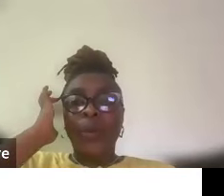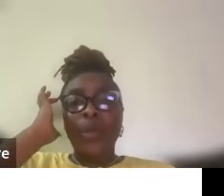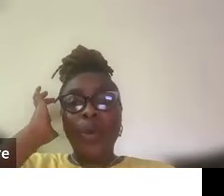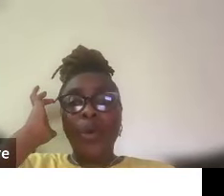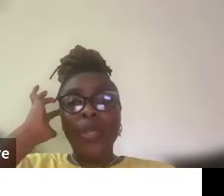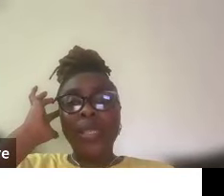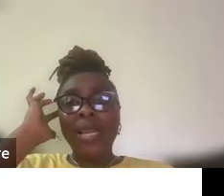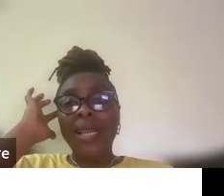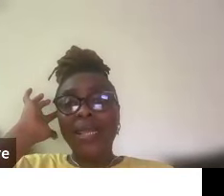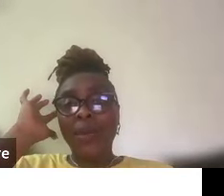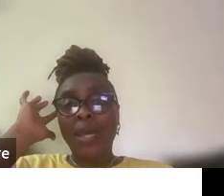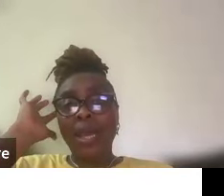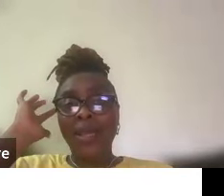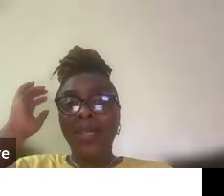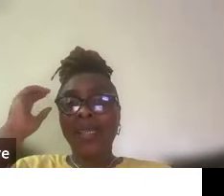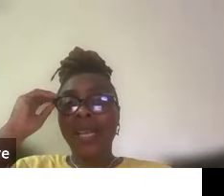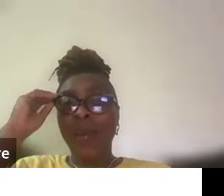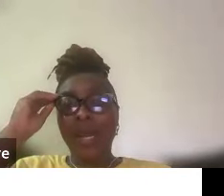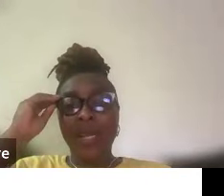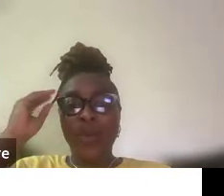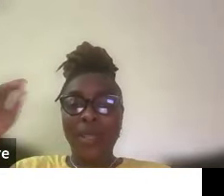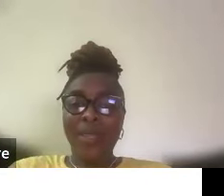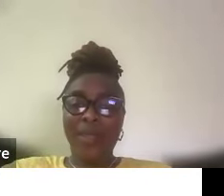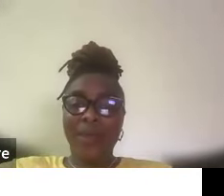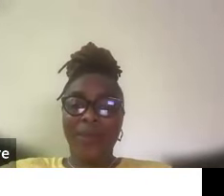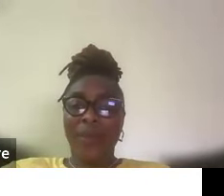sola bakre: We so we decided that. Okay, let's see how we can do this.